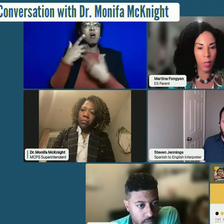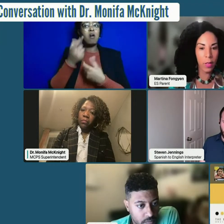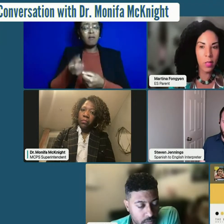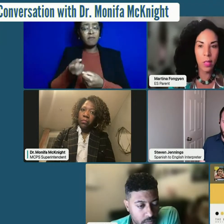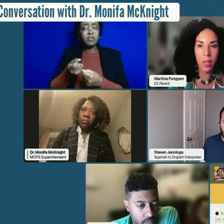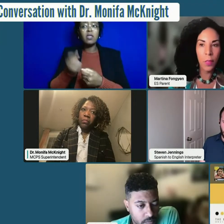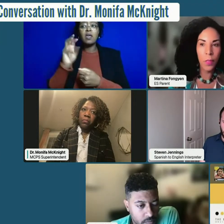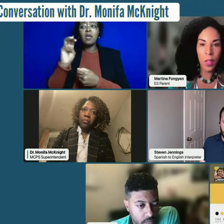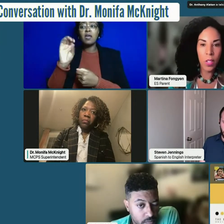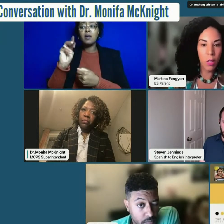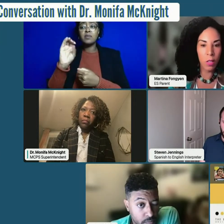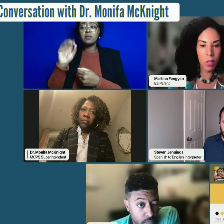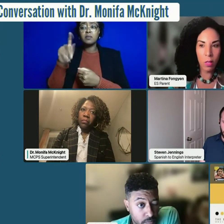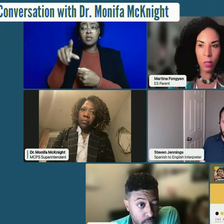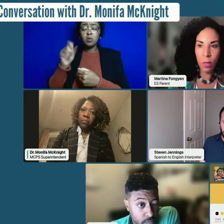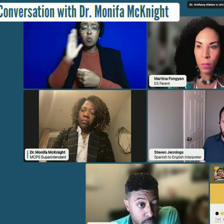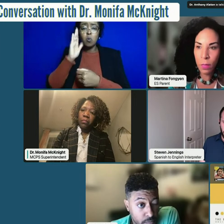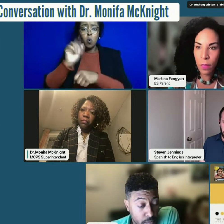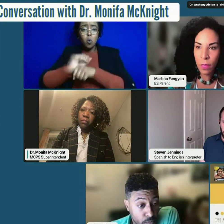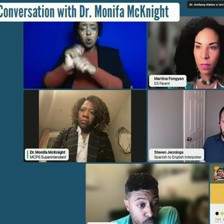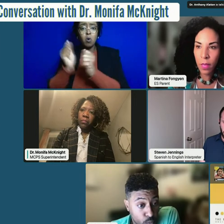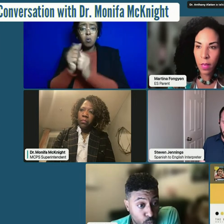discussion, we felt confident